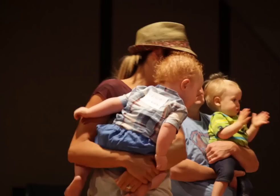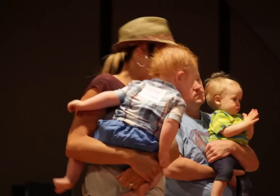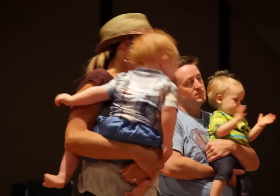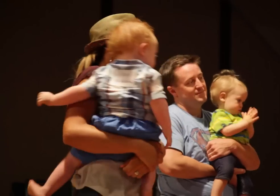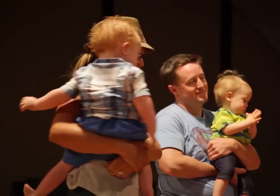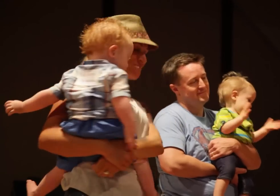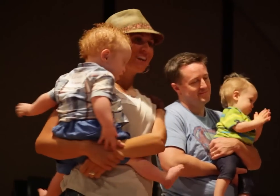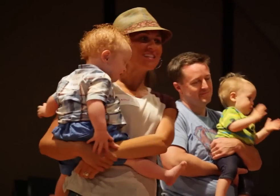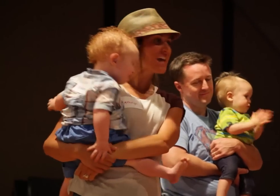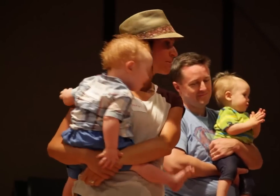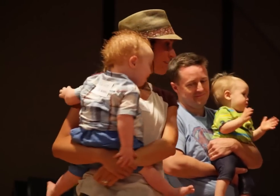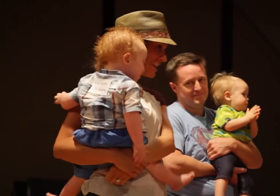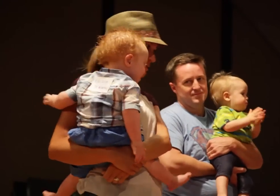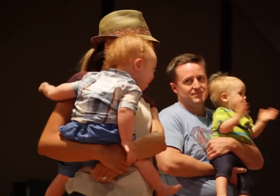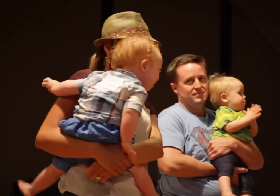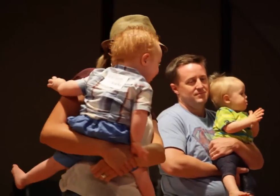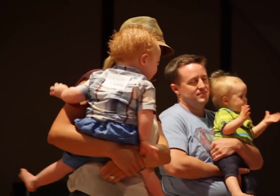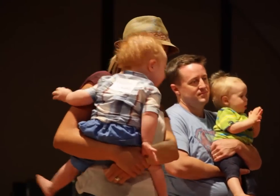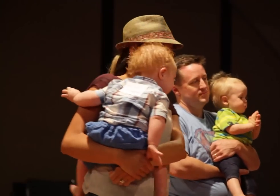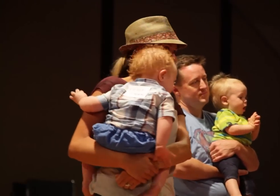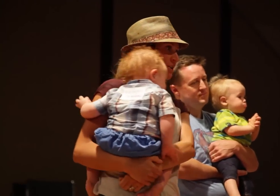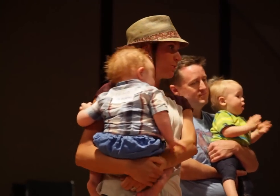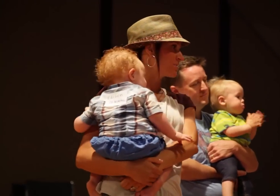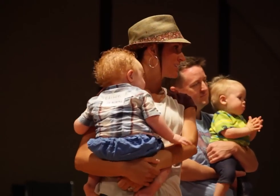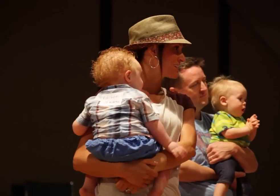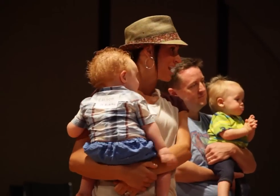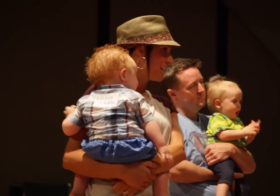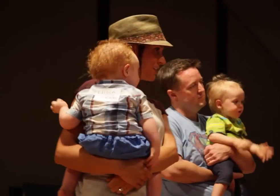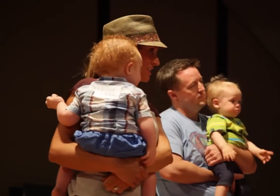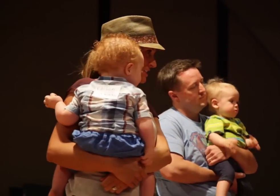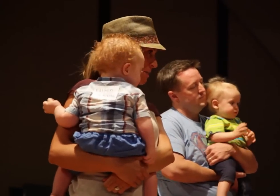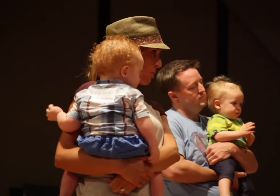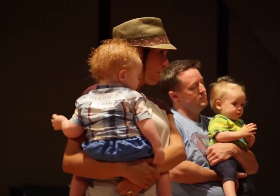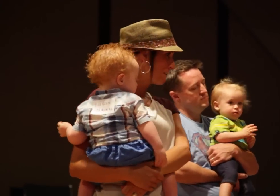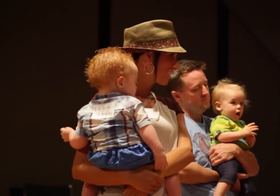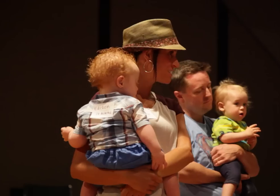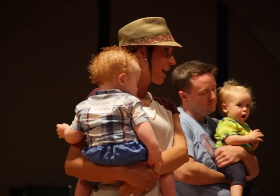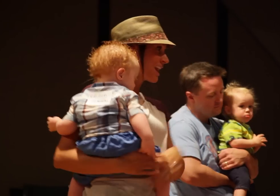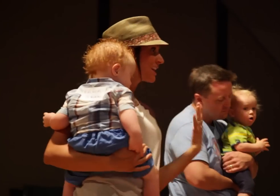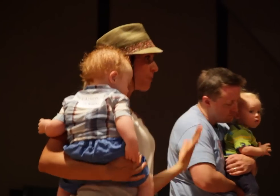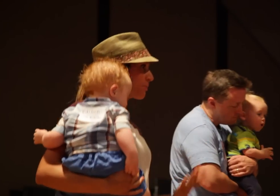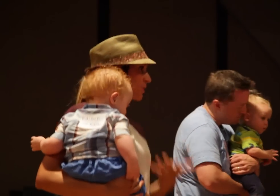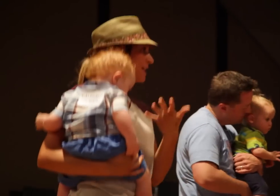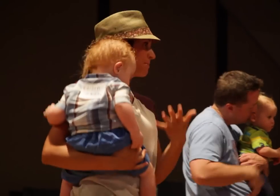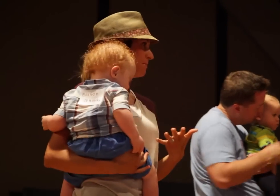So we'll put that on and so we're just excited that this came along. Great. I can't keep up with him. Good. I’ve been there.